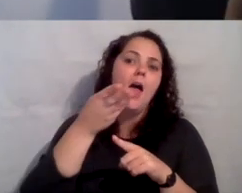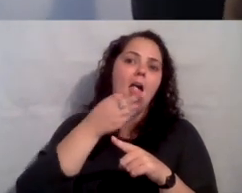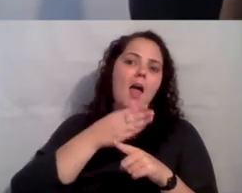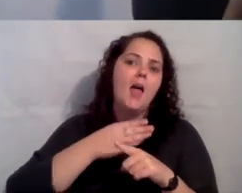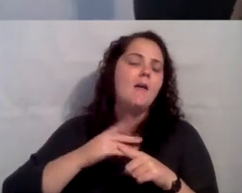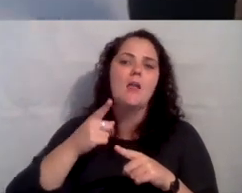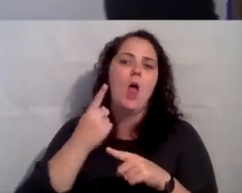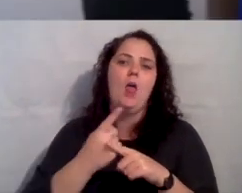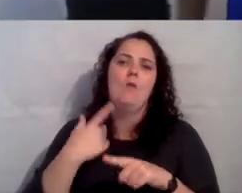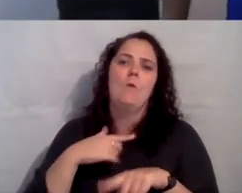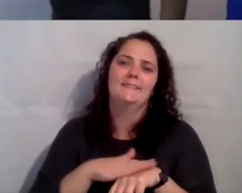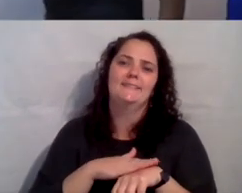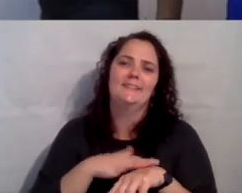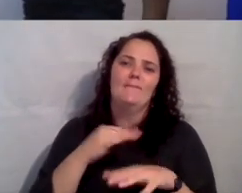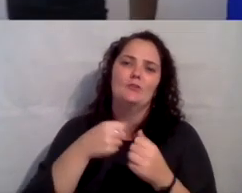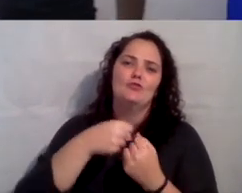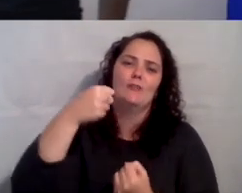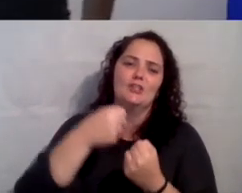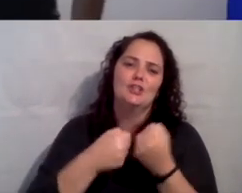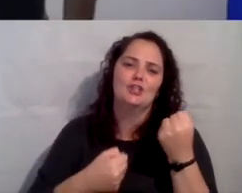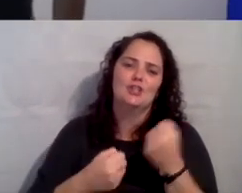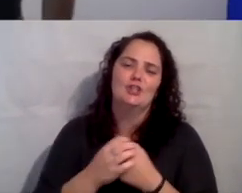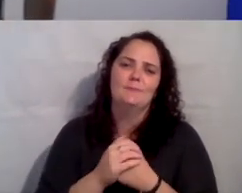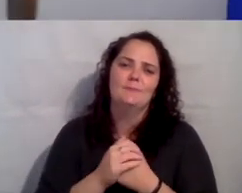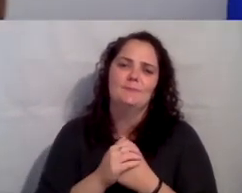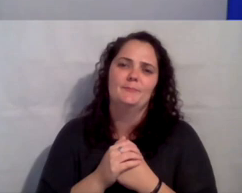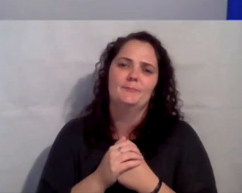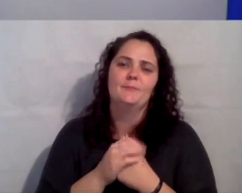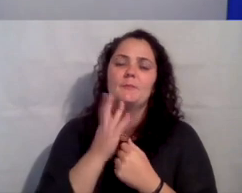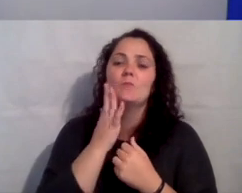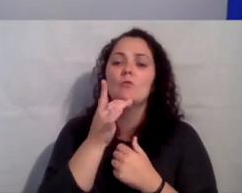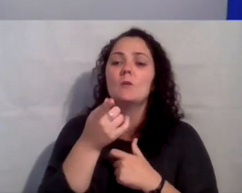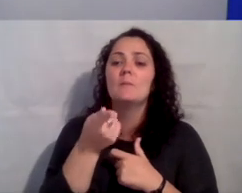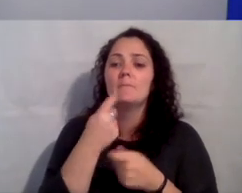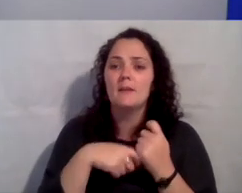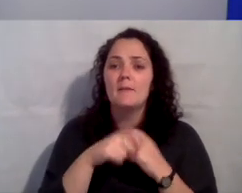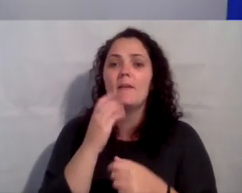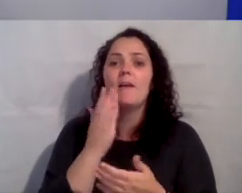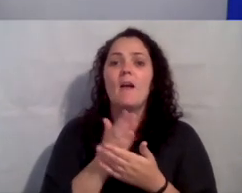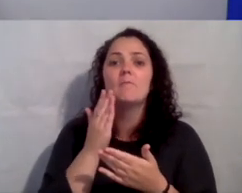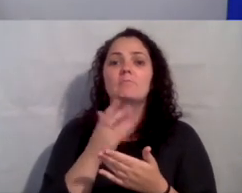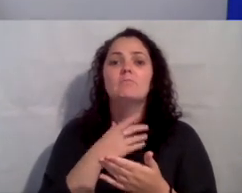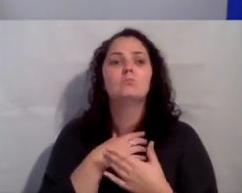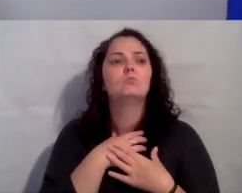but that's only because it's stretching in those different ways. And as you become more sensitive to it, you'll actually be